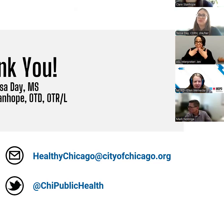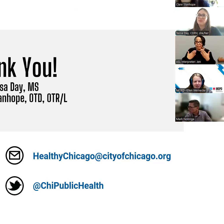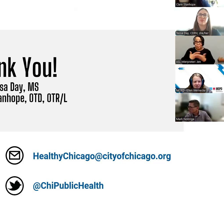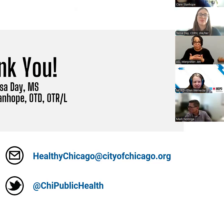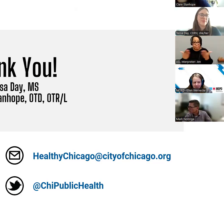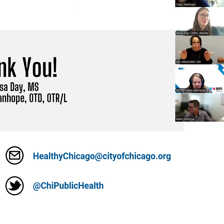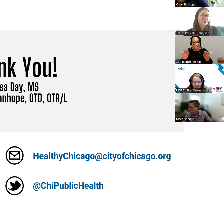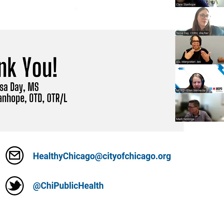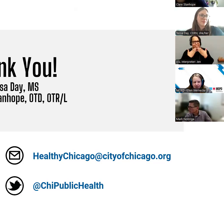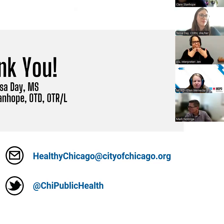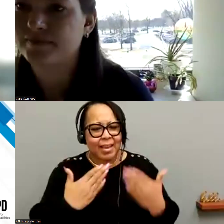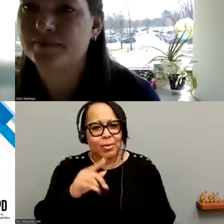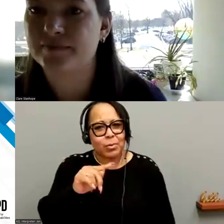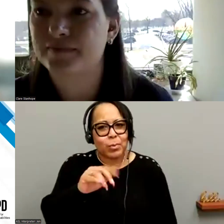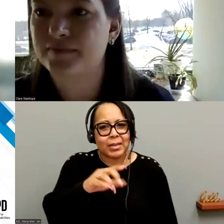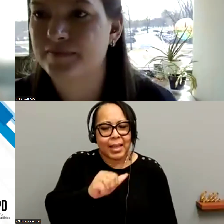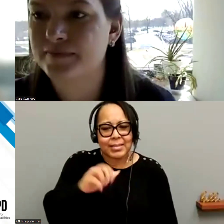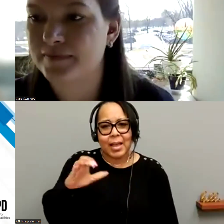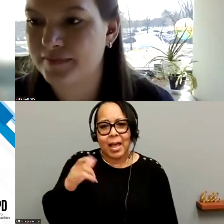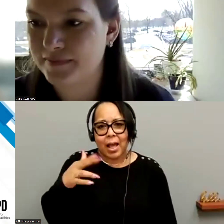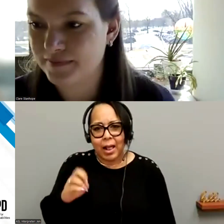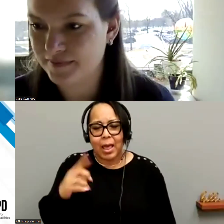13:38:47 Thank you, Tessa and Clare, for 13:38:49 all your hard work on this